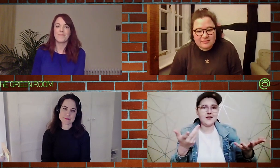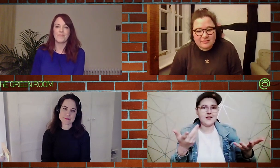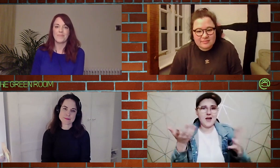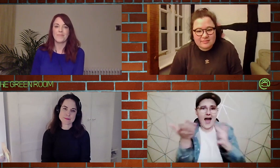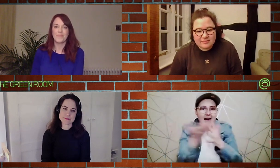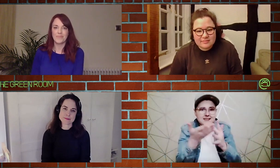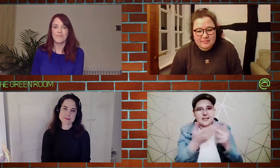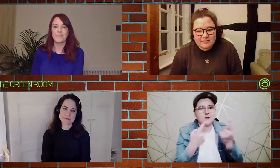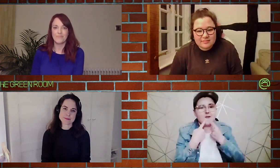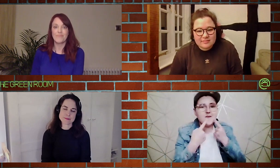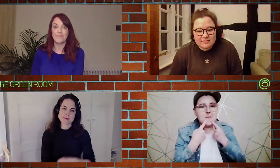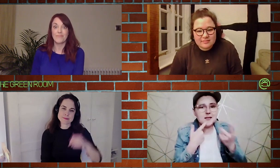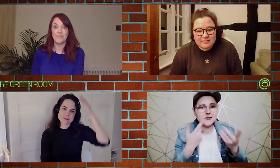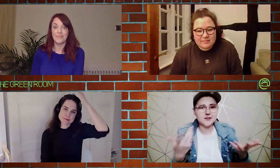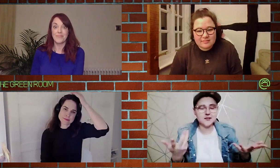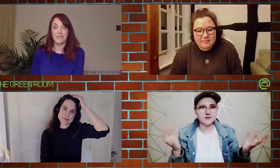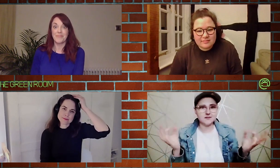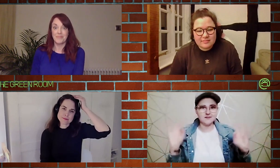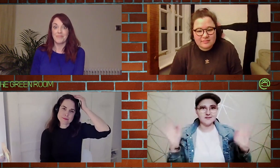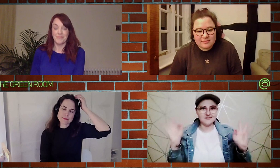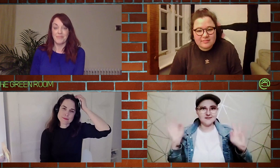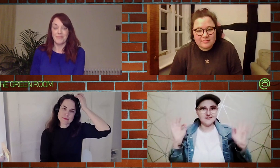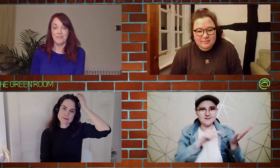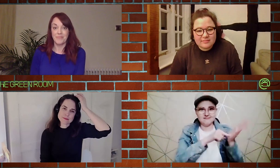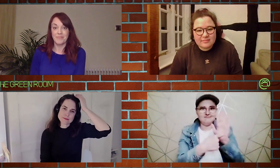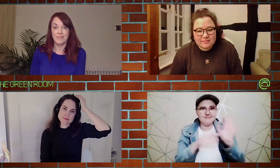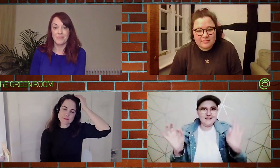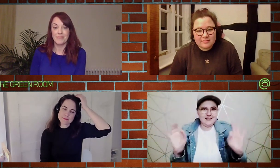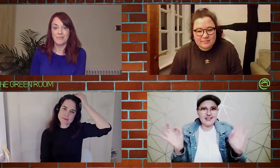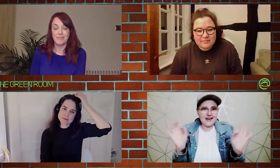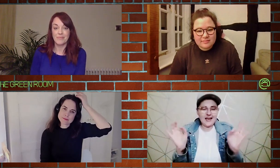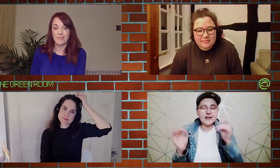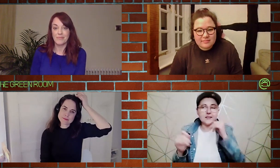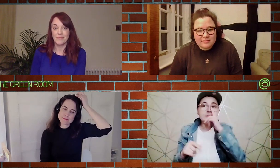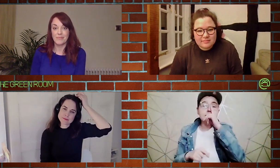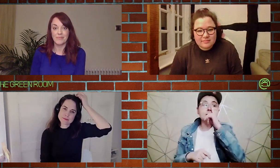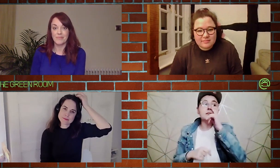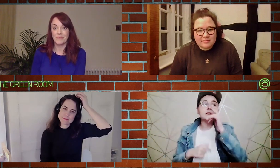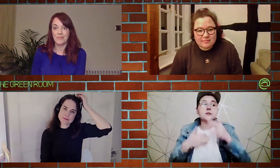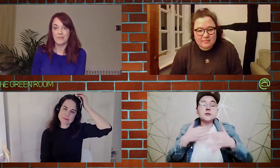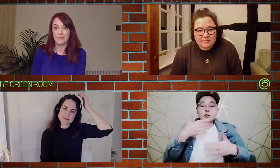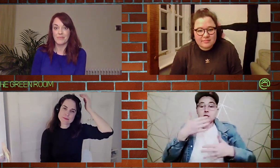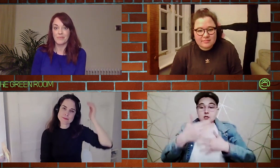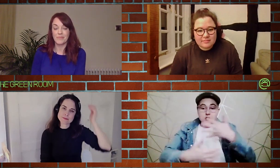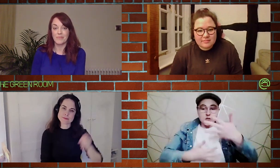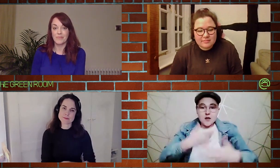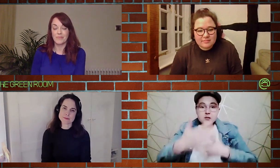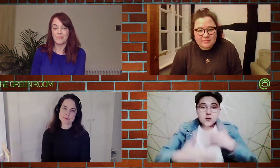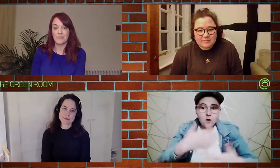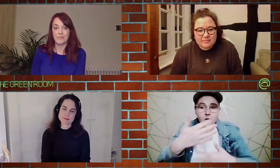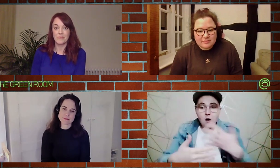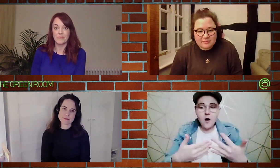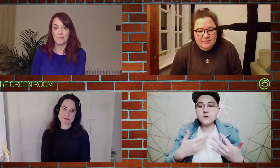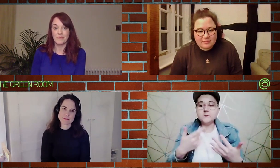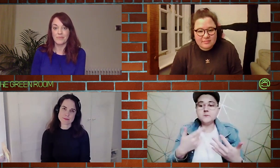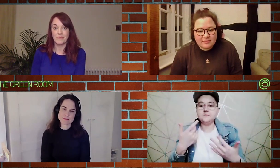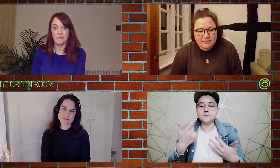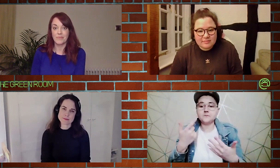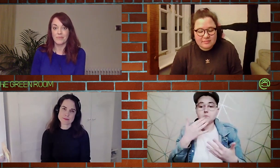person like me. There was no access to that sort of information out there, I had not ever seen any examples of it